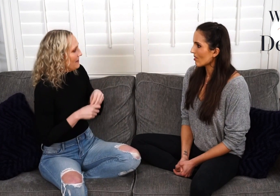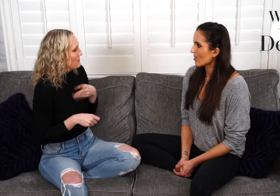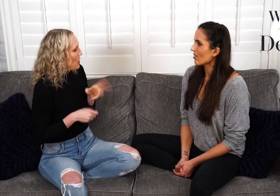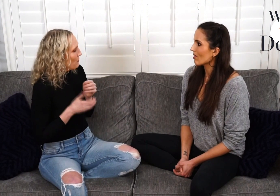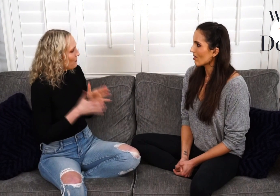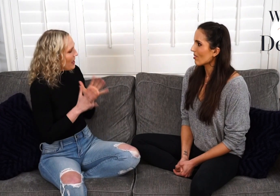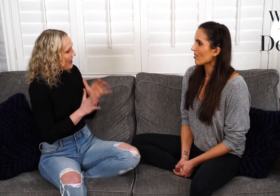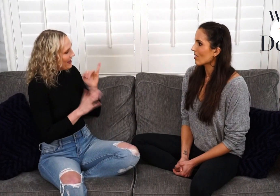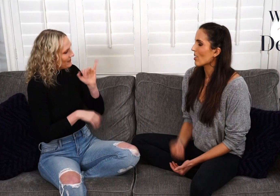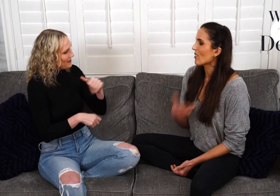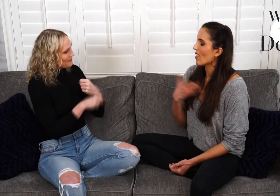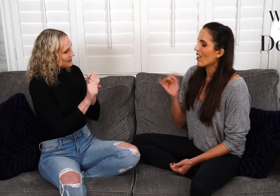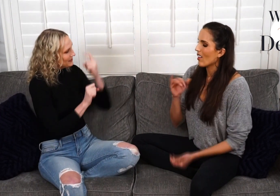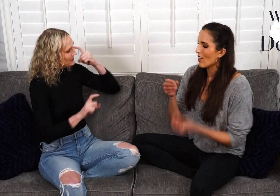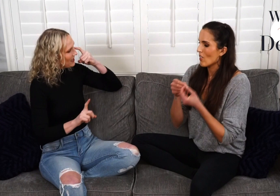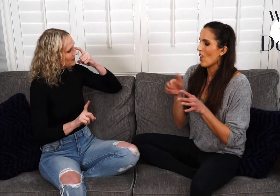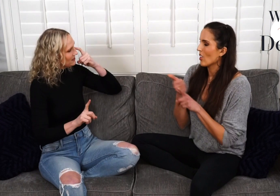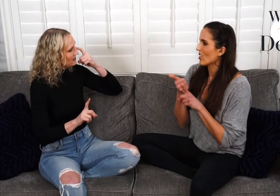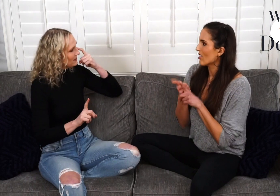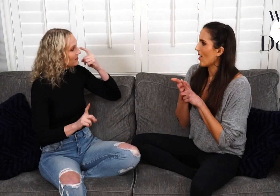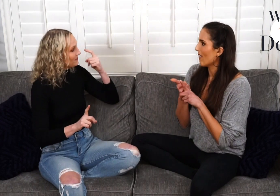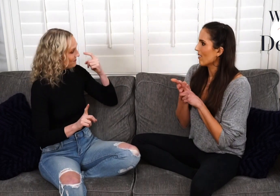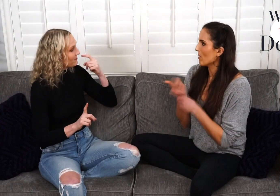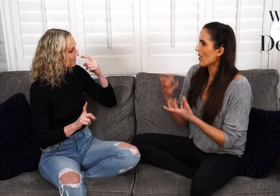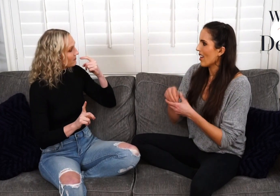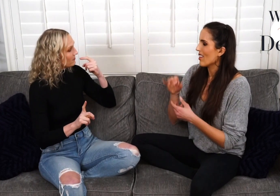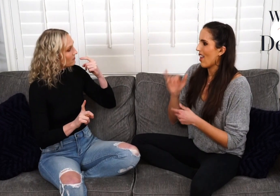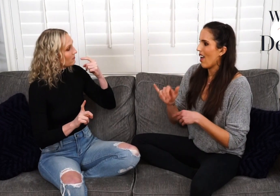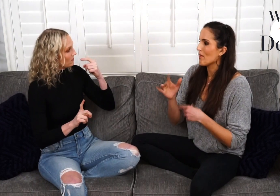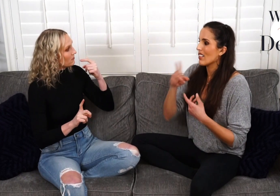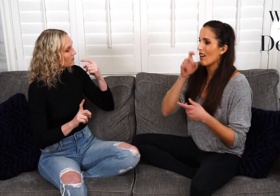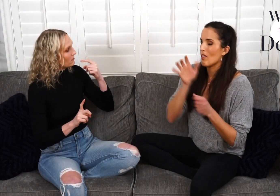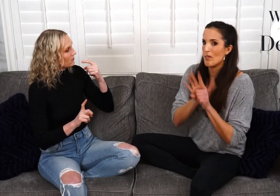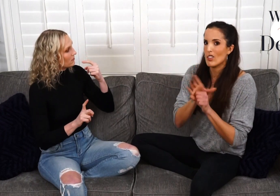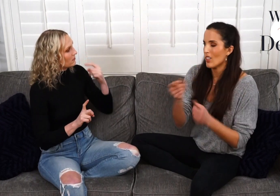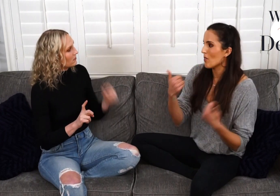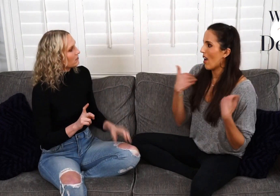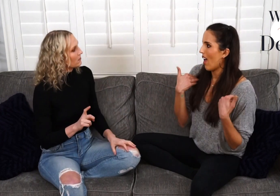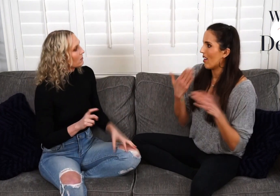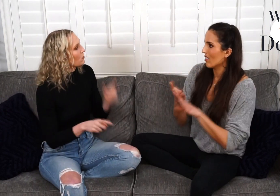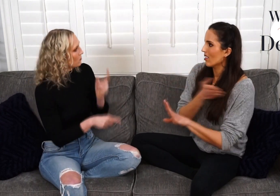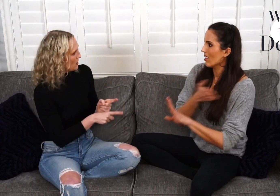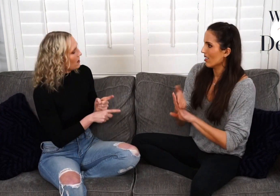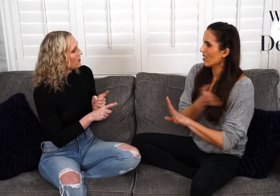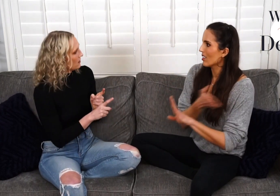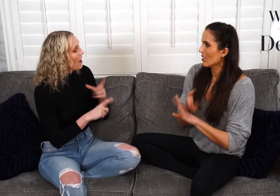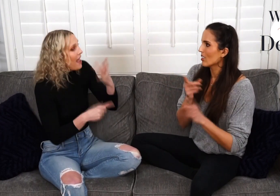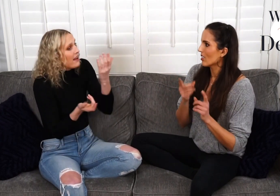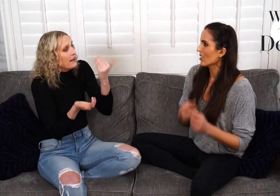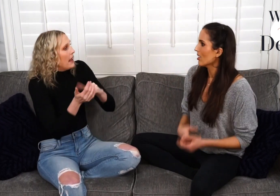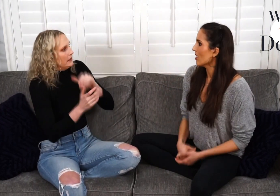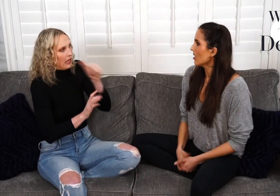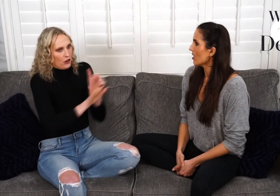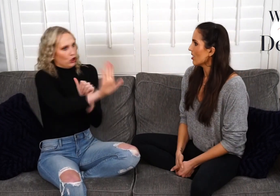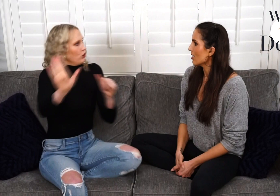in my own way if that makes any sense. - Yeah, and I felt like you lost yourself within that because the pressure you had prior. - Right. And again,